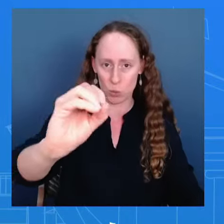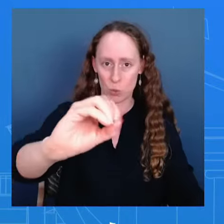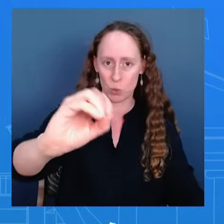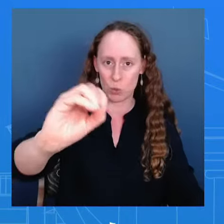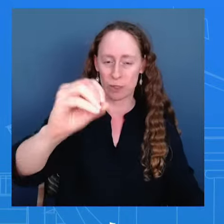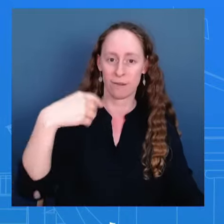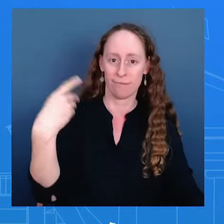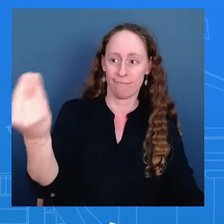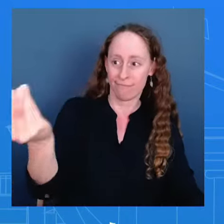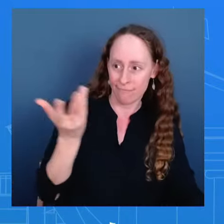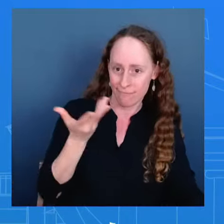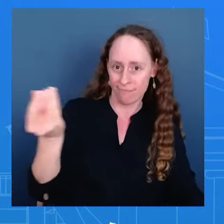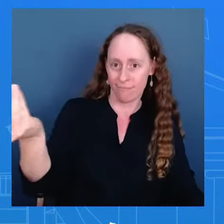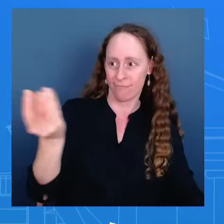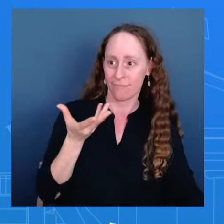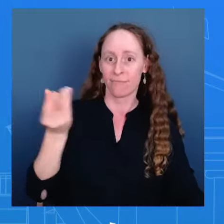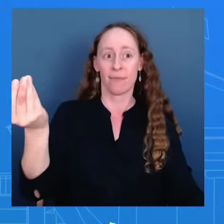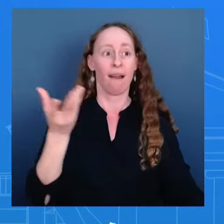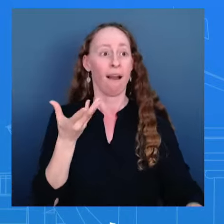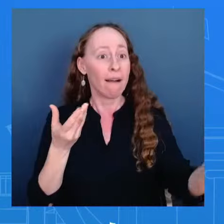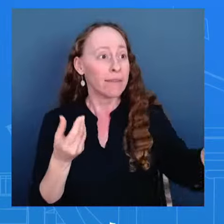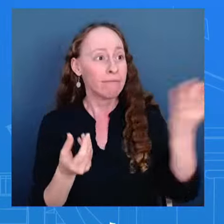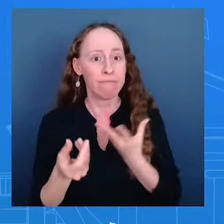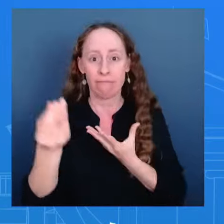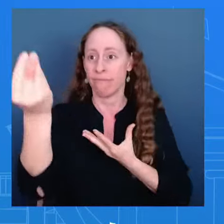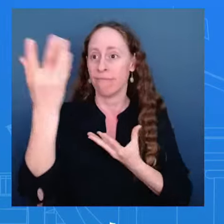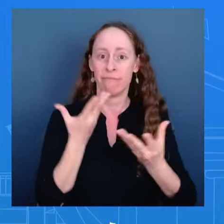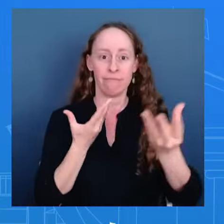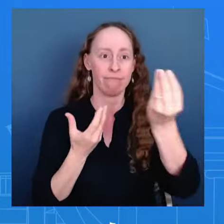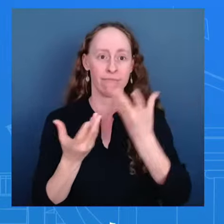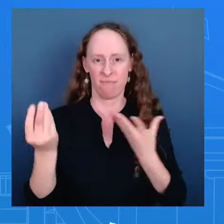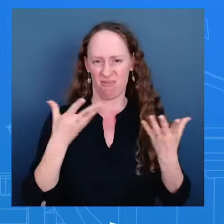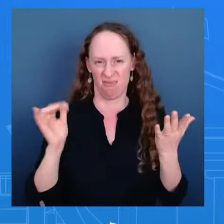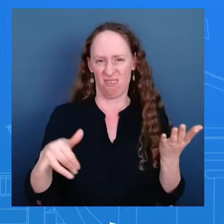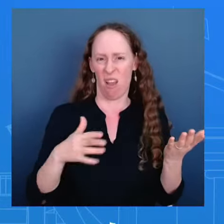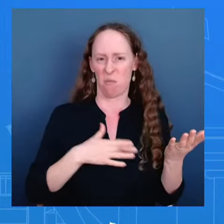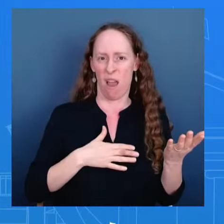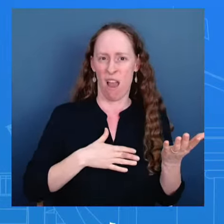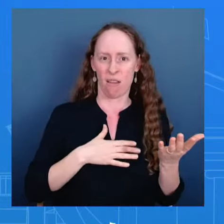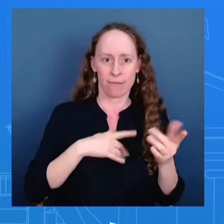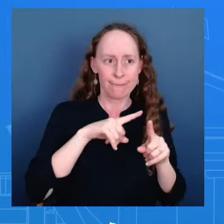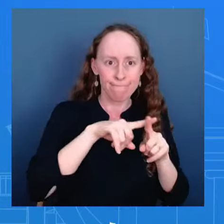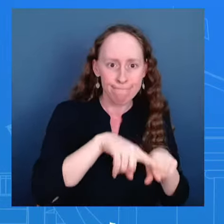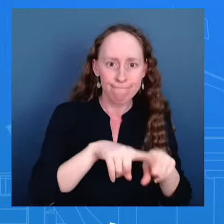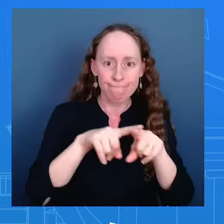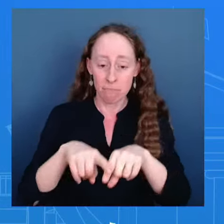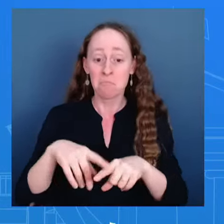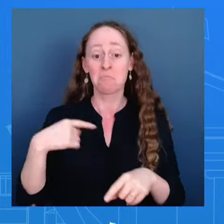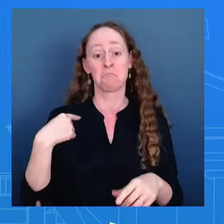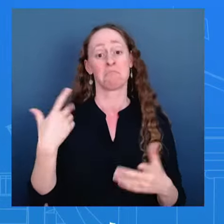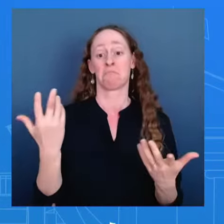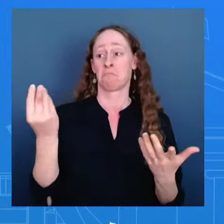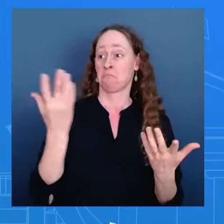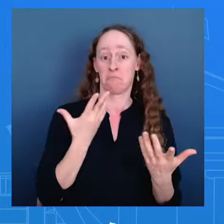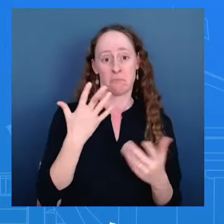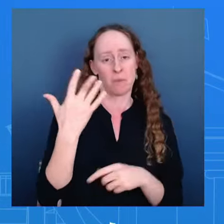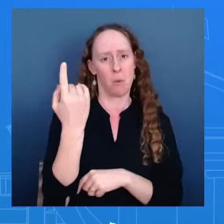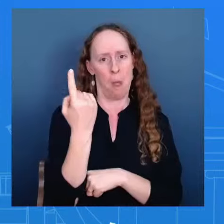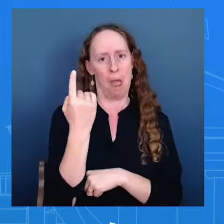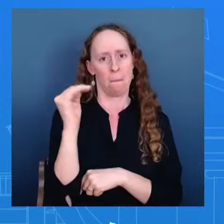Roughly speaking, more than a million of the million and a half people that were seeking refuge, we estimate more than a million have fled Rafah.